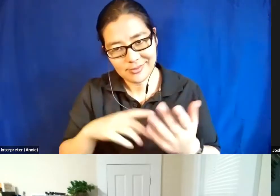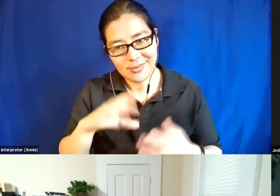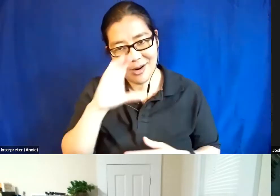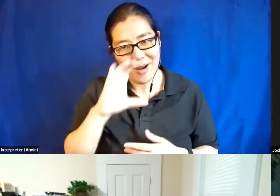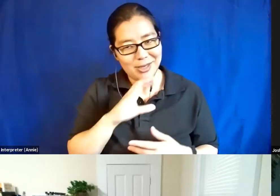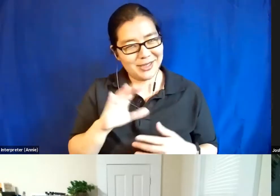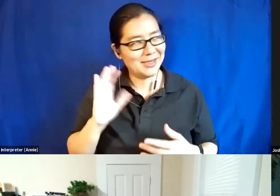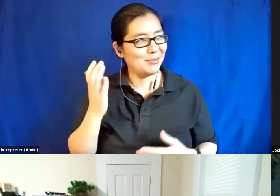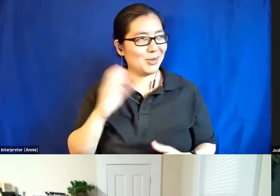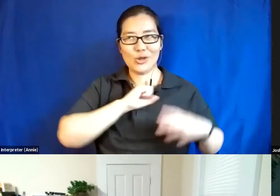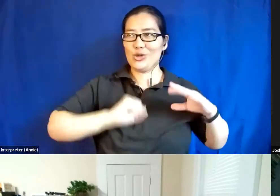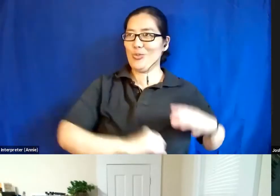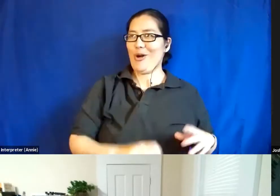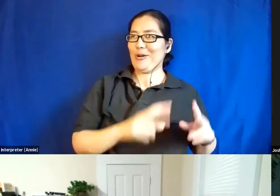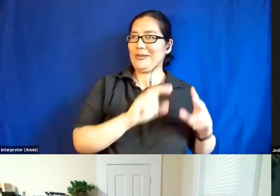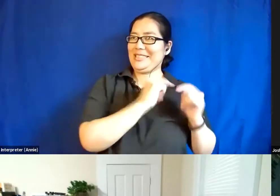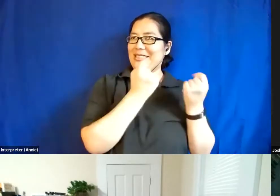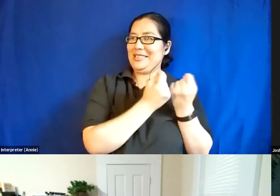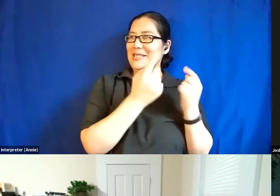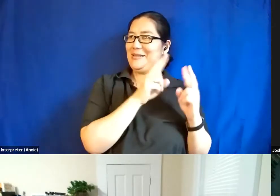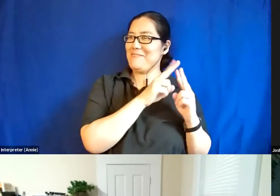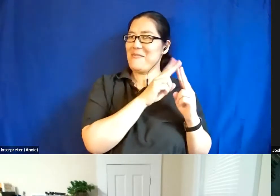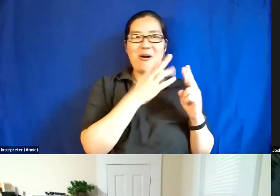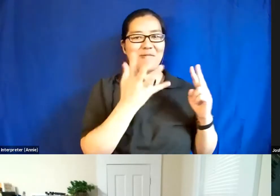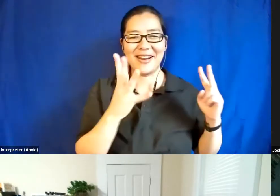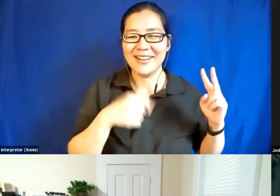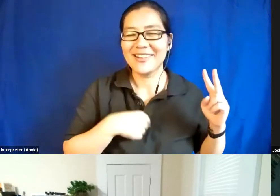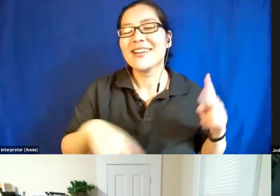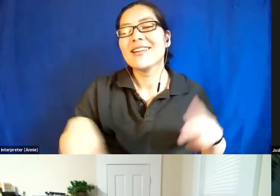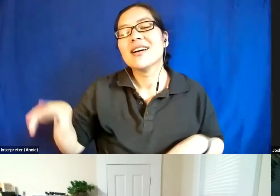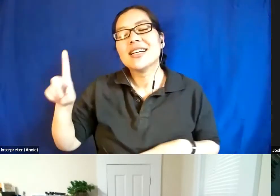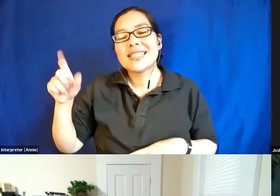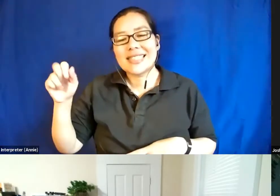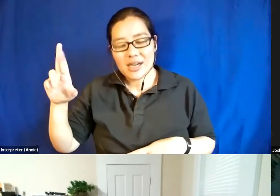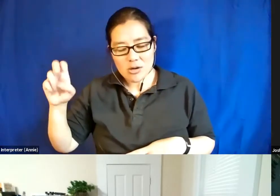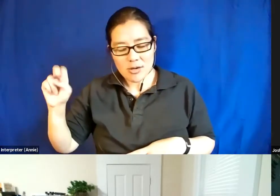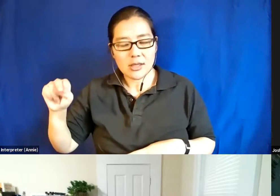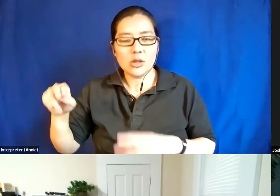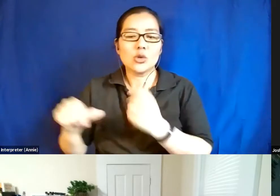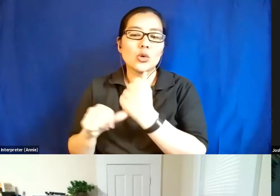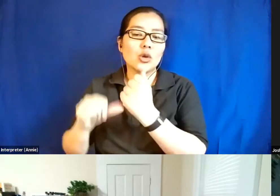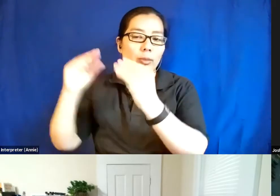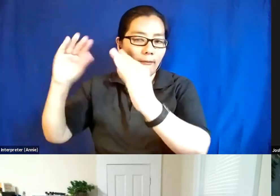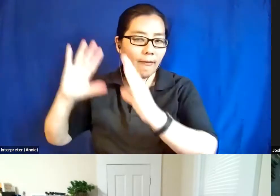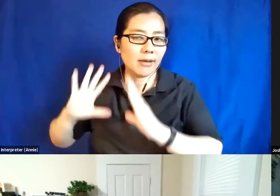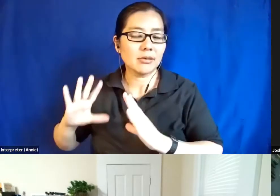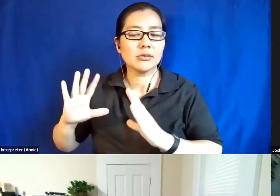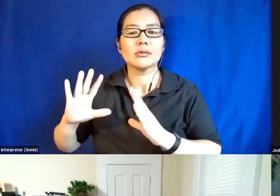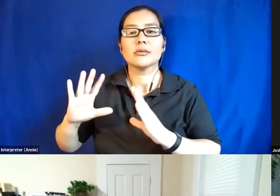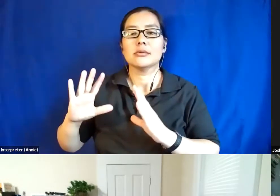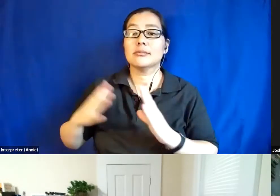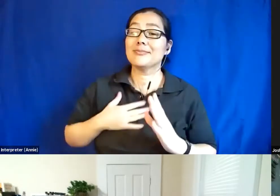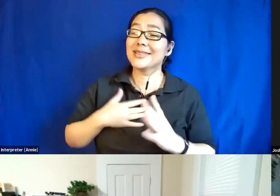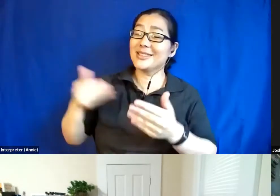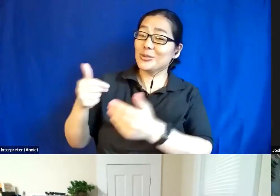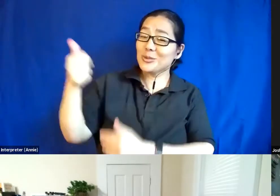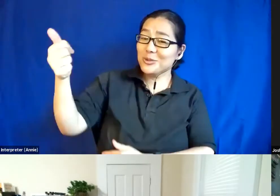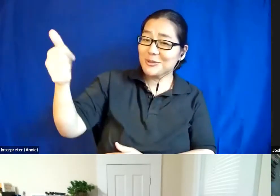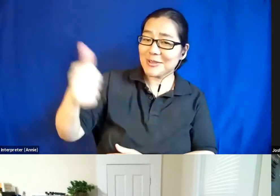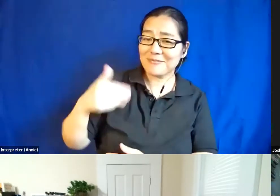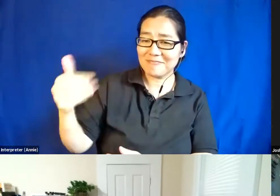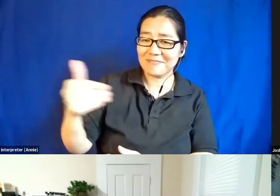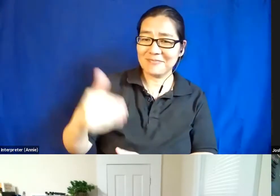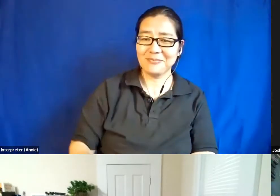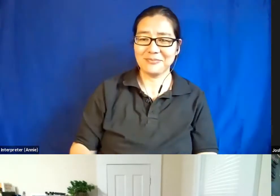please introduce yourself. Darren DeFrain: I'm not sure